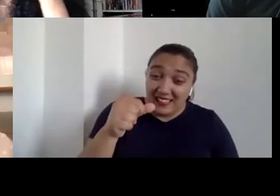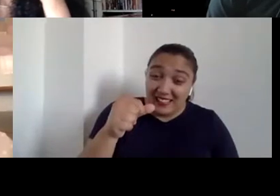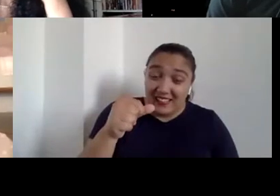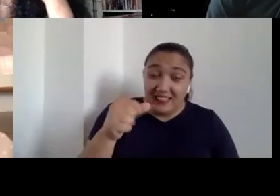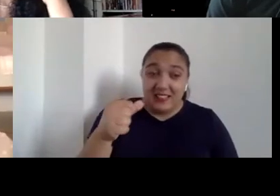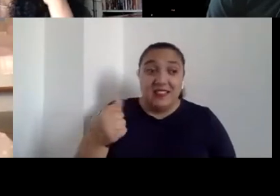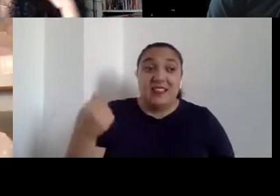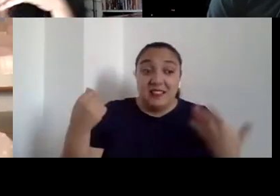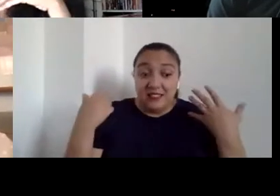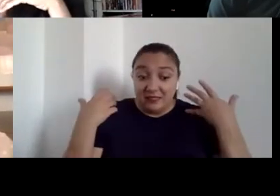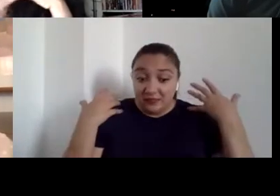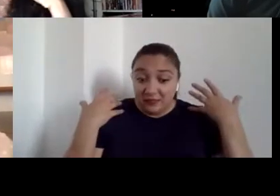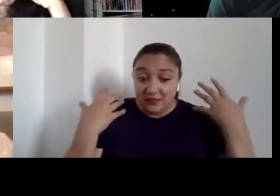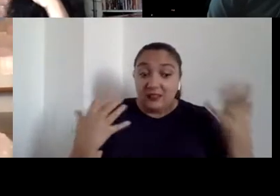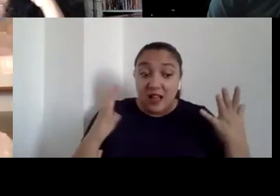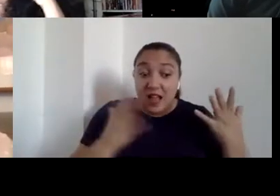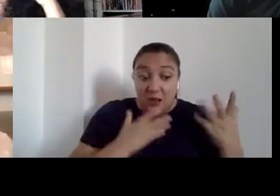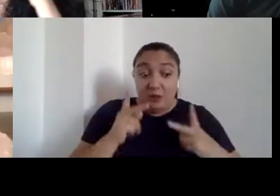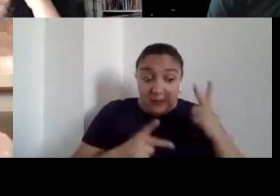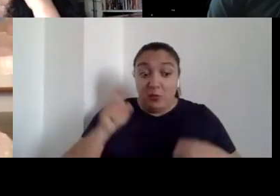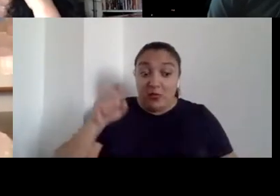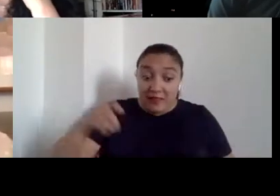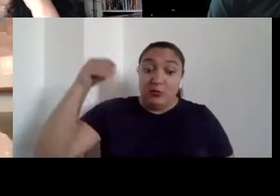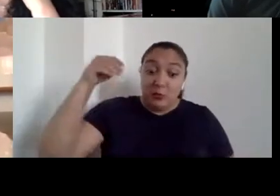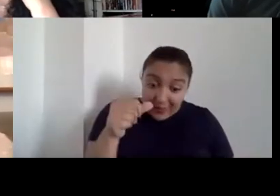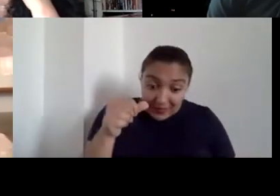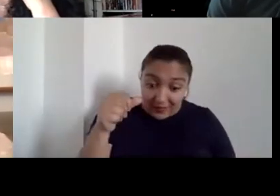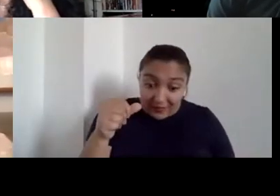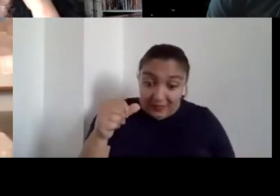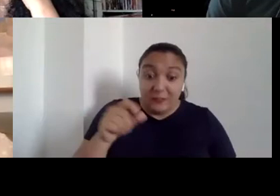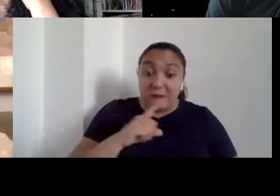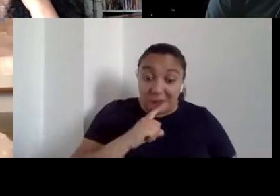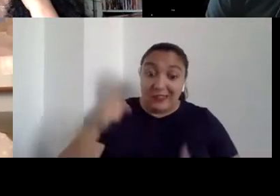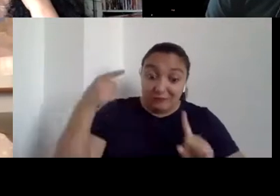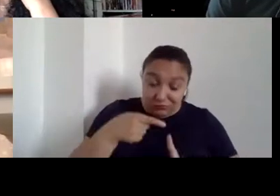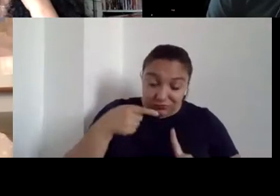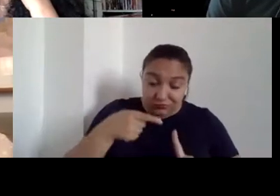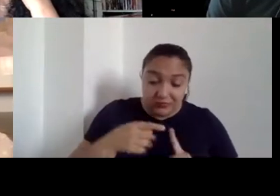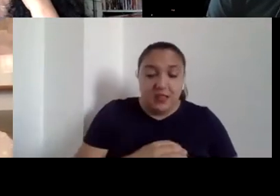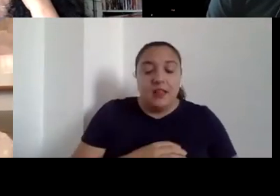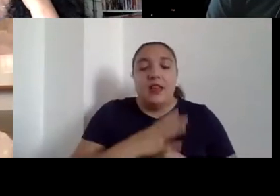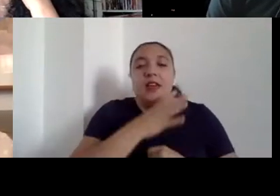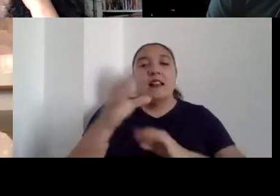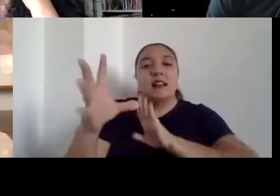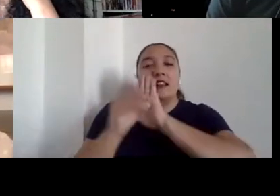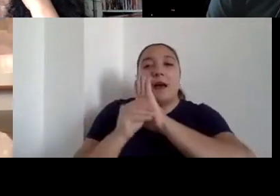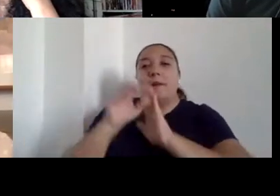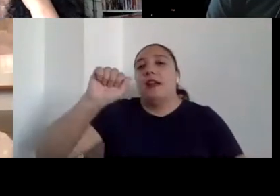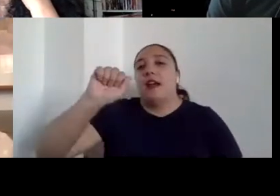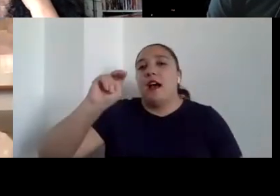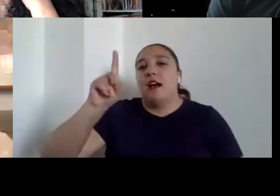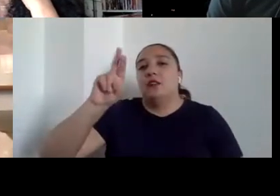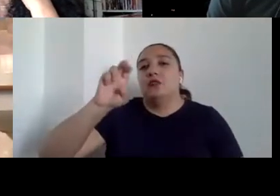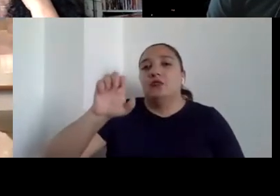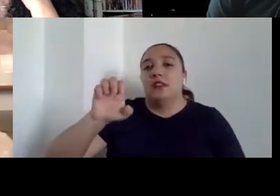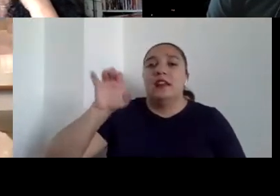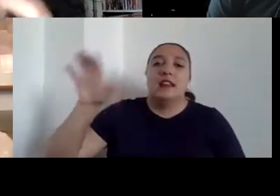we need to get people paid and someone echoing Andre's earlier comments, being within, not